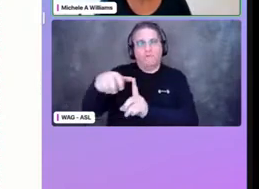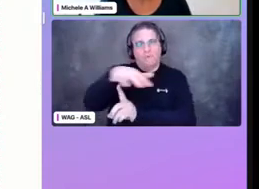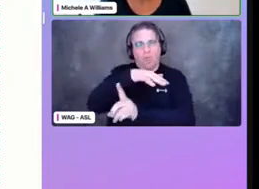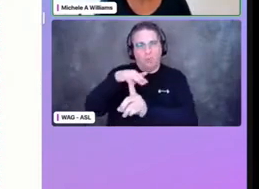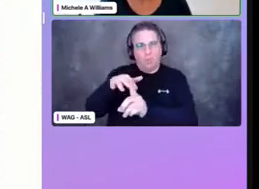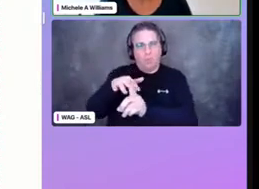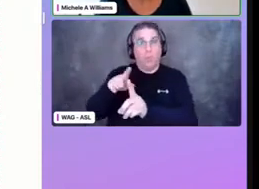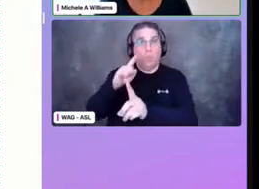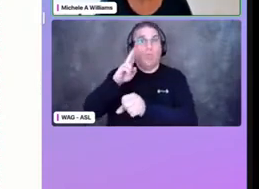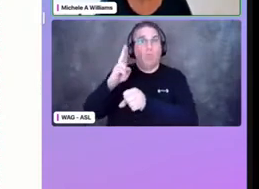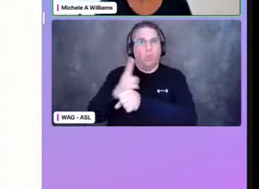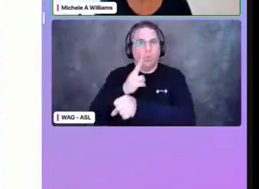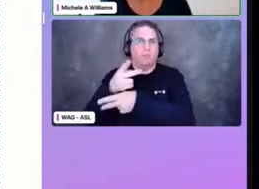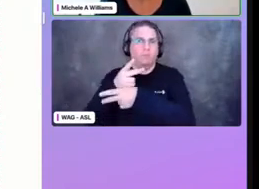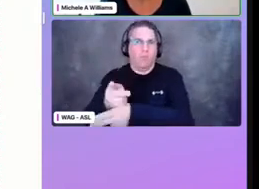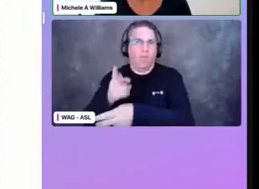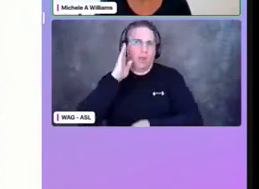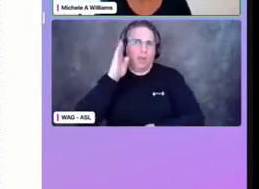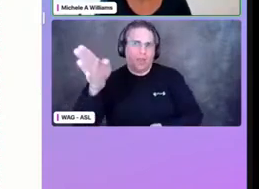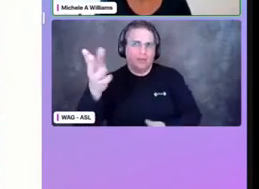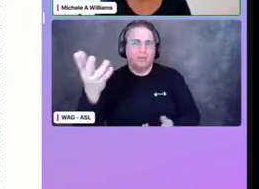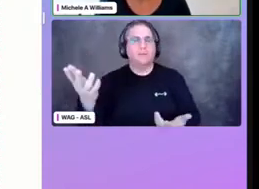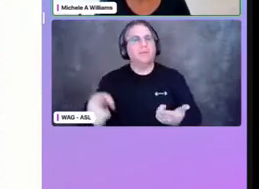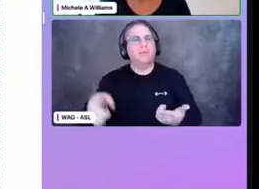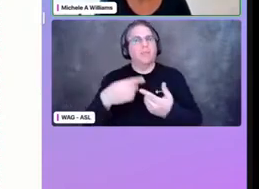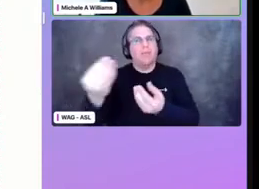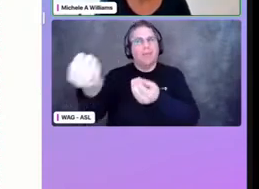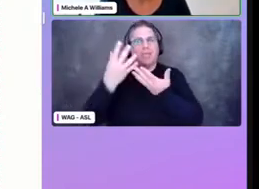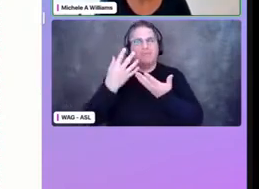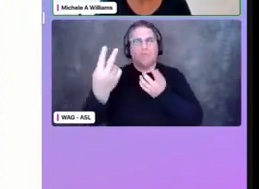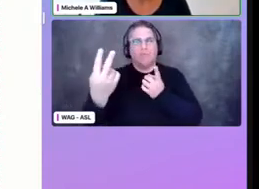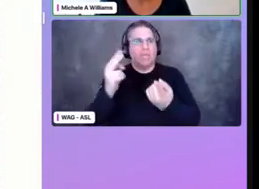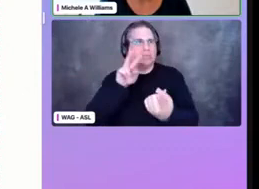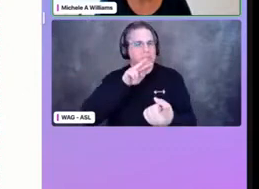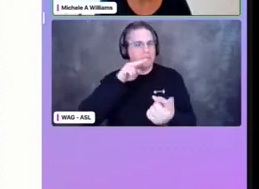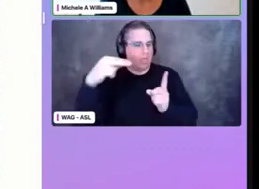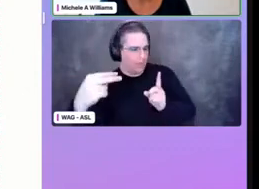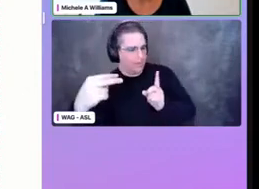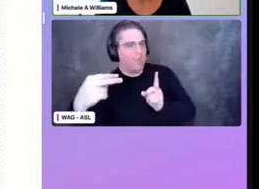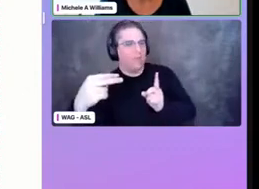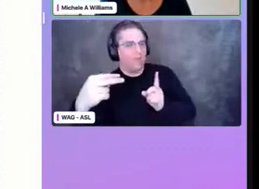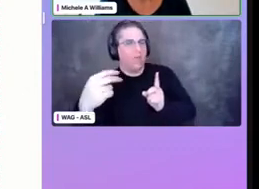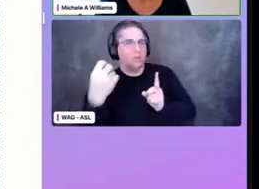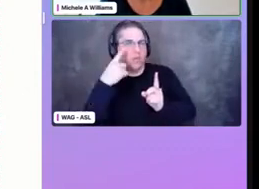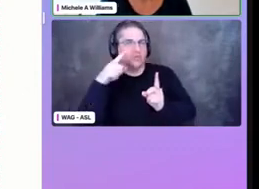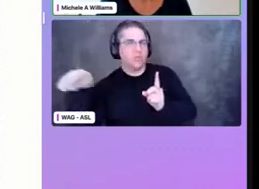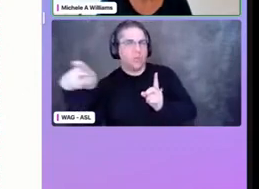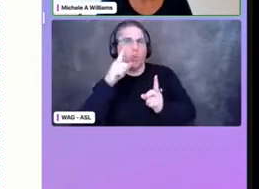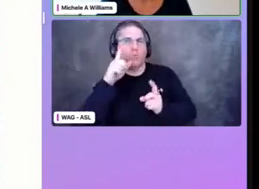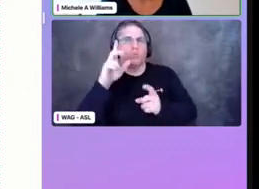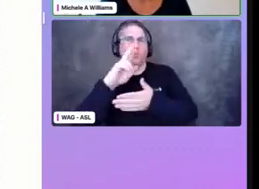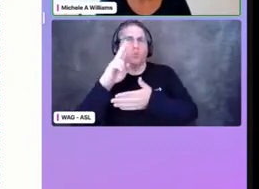or interviews that with can engage people understand the environment in which that product is going to give sit,